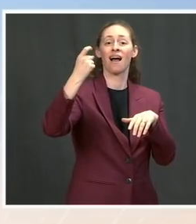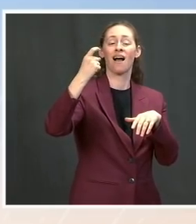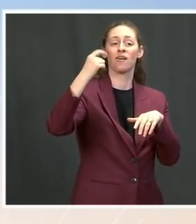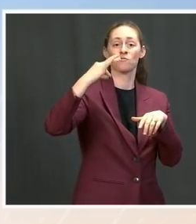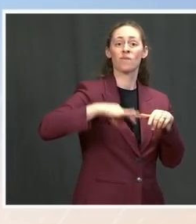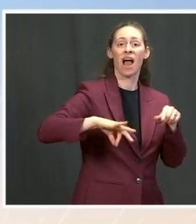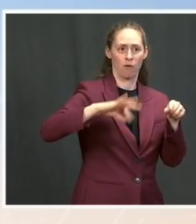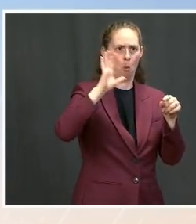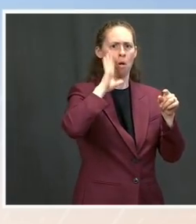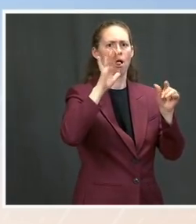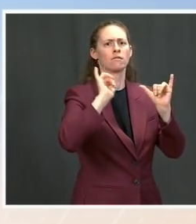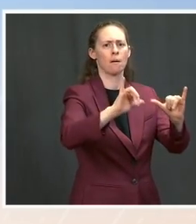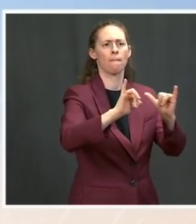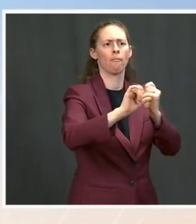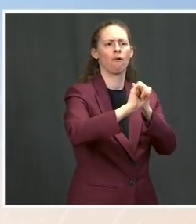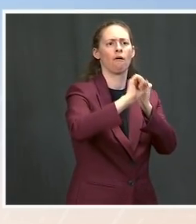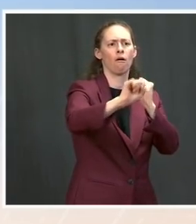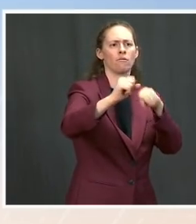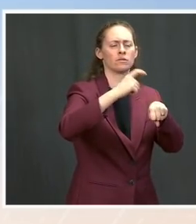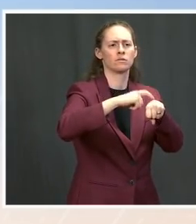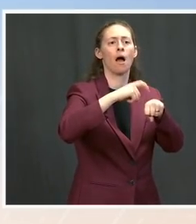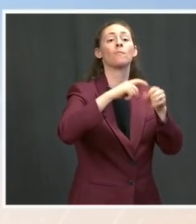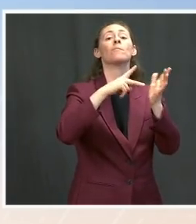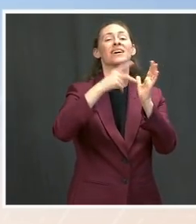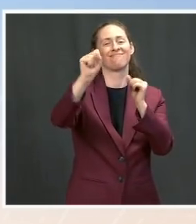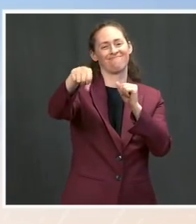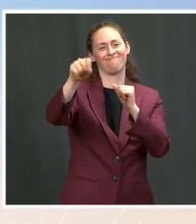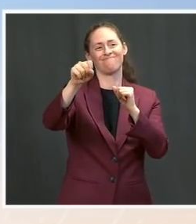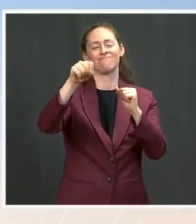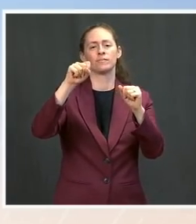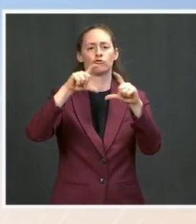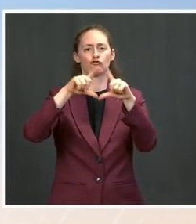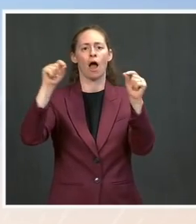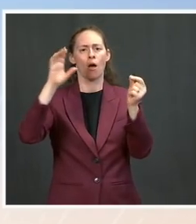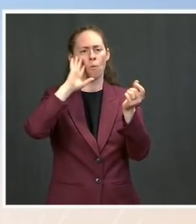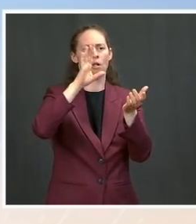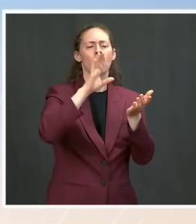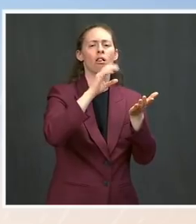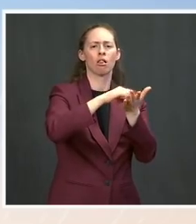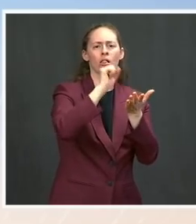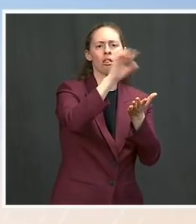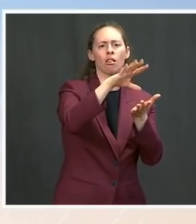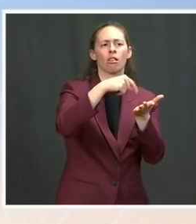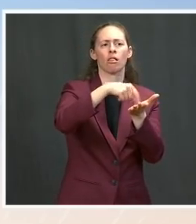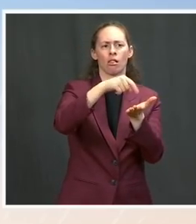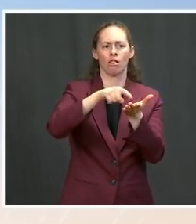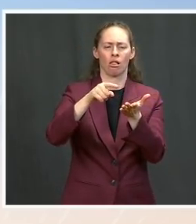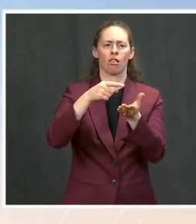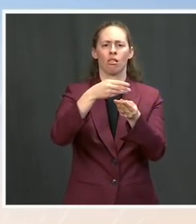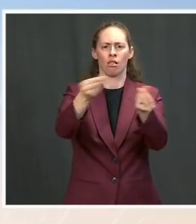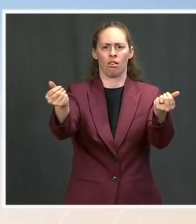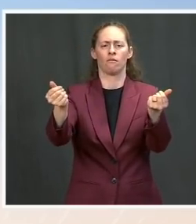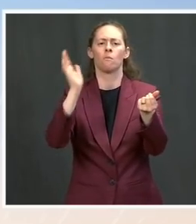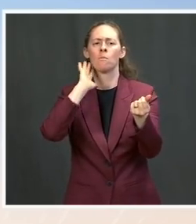the total up to $3,000 per year for kids age six and over, and $3,600 for kids under six.